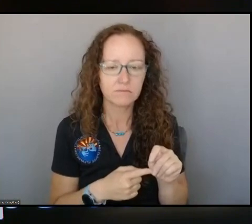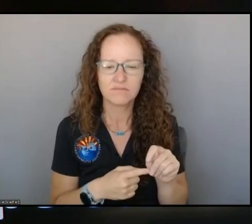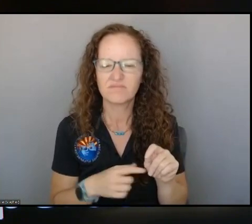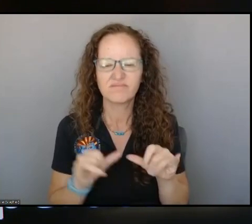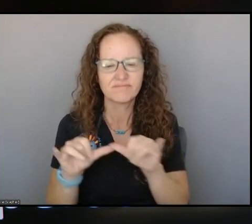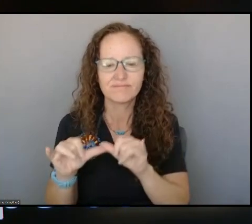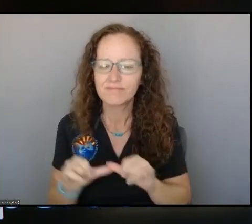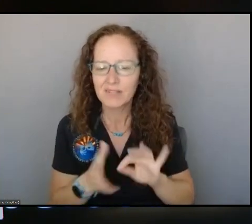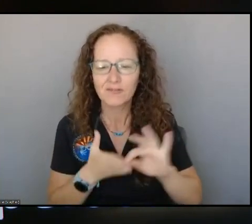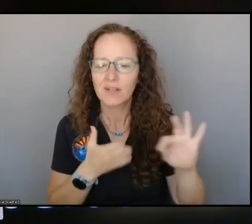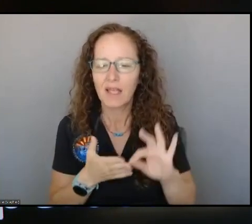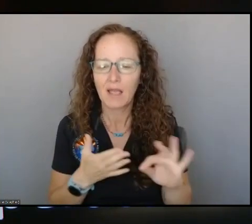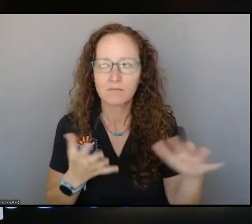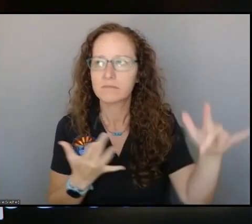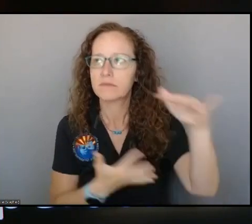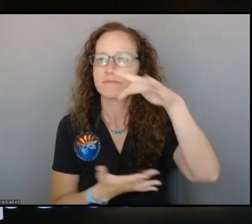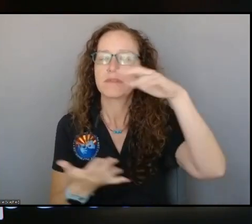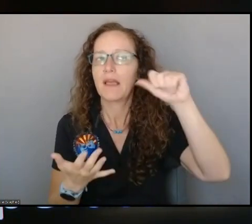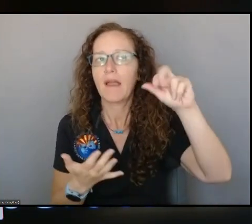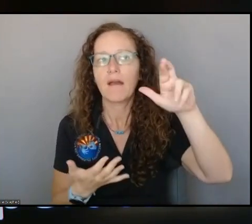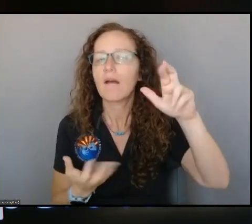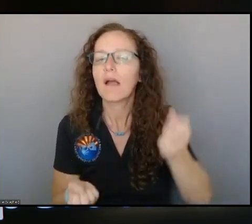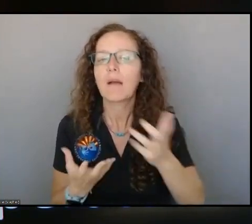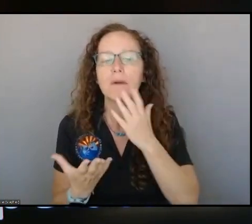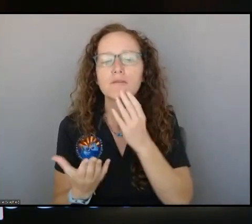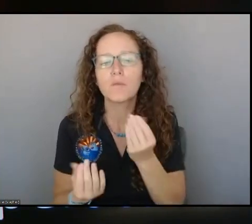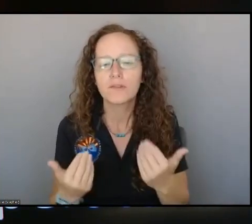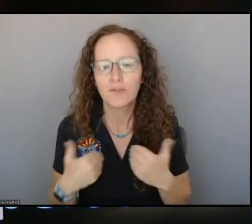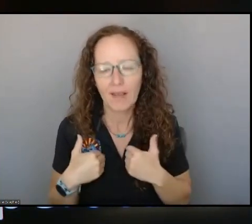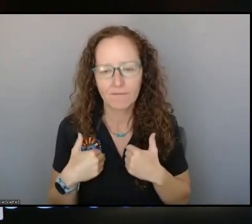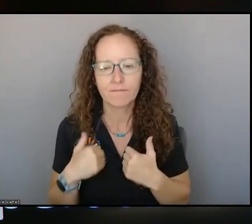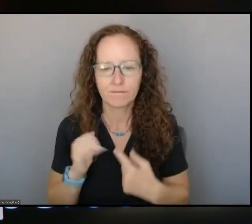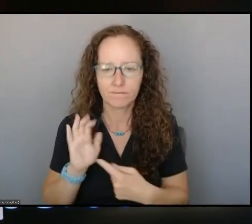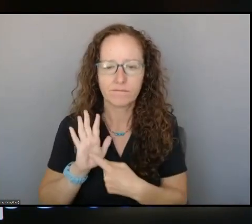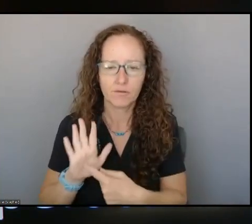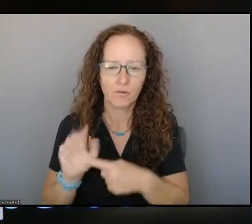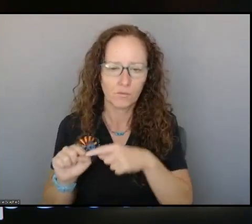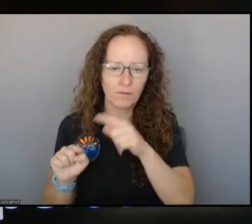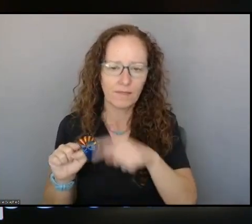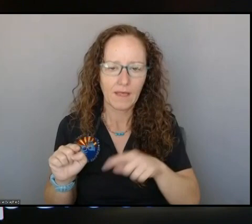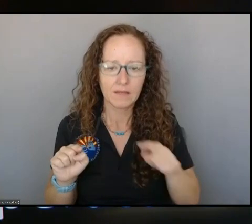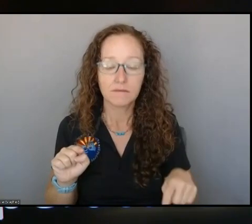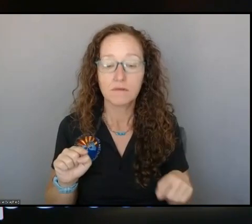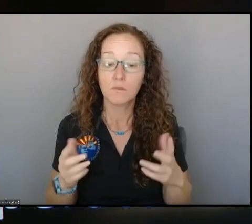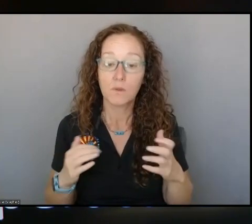particulars of that, but we want those numbers up. And when those numbers are above 30%, that tells us we have a pretty good